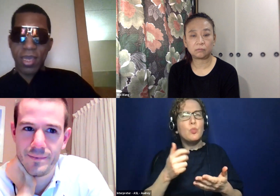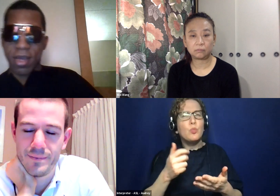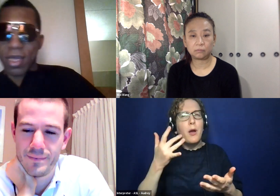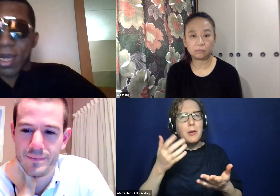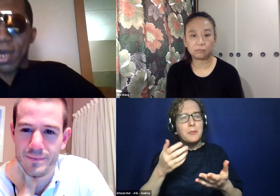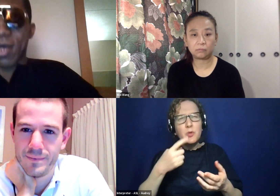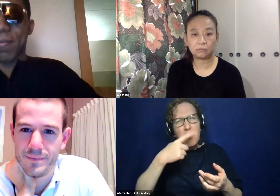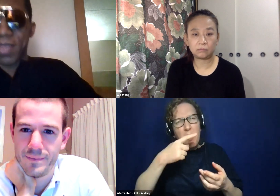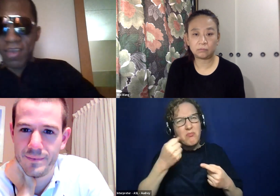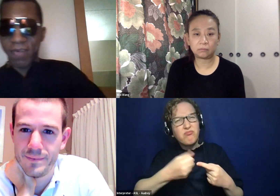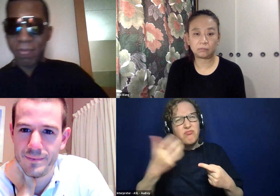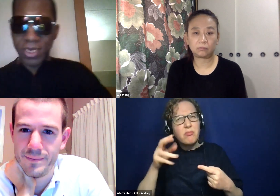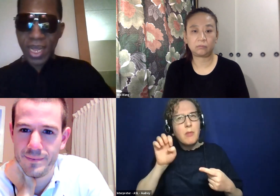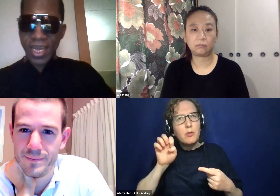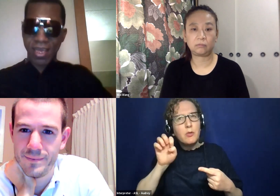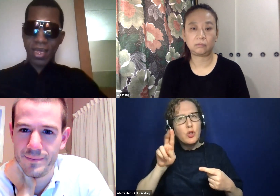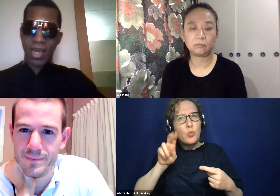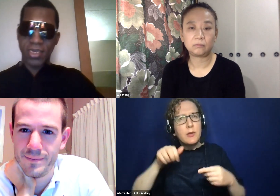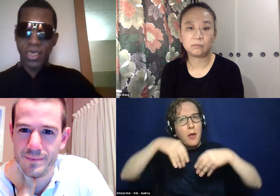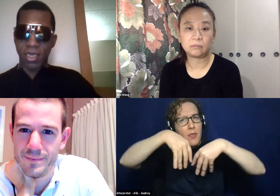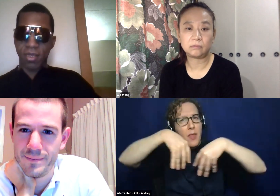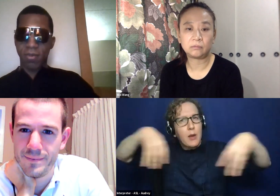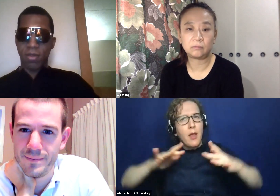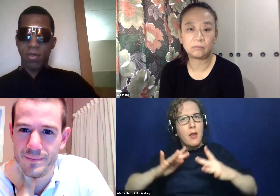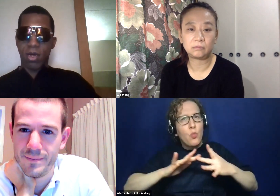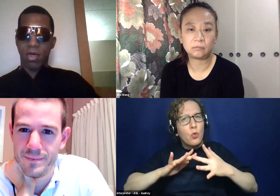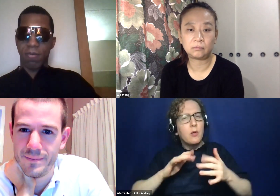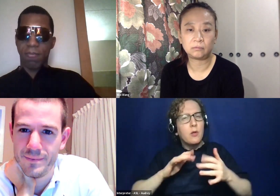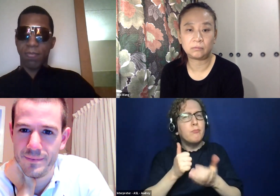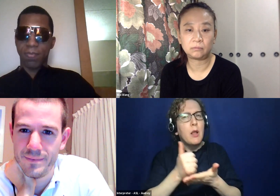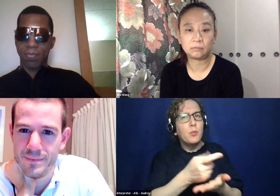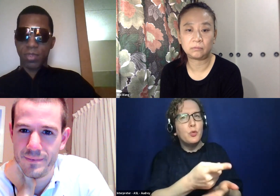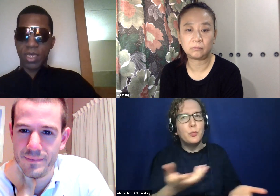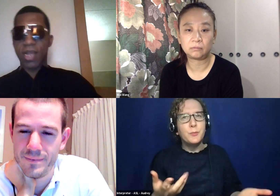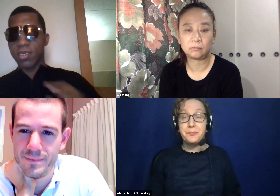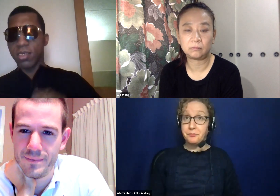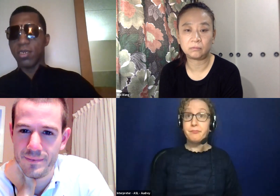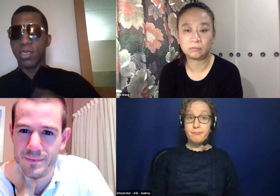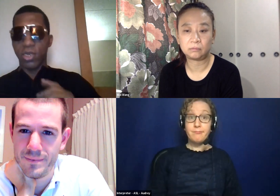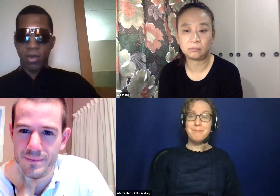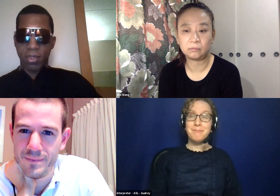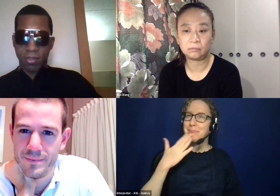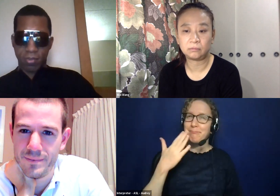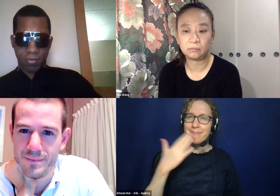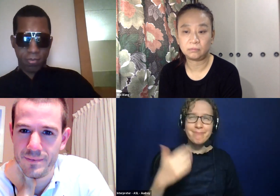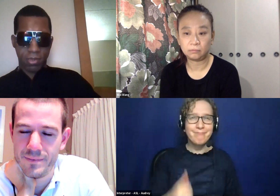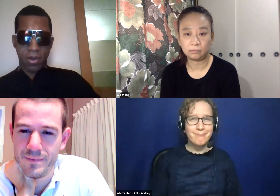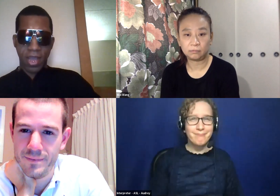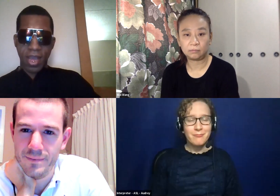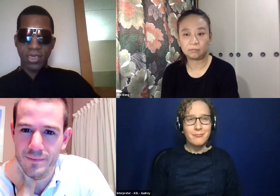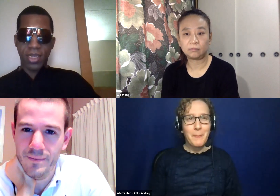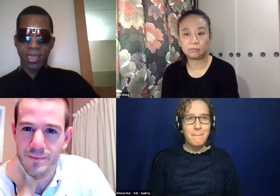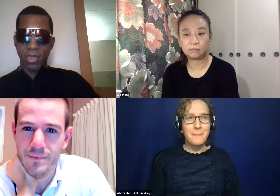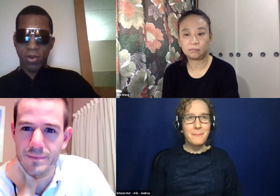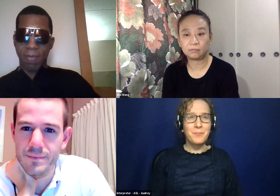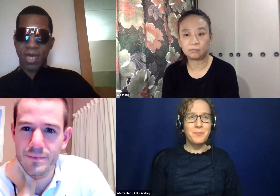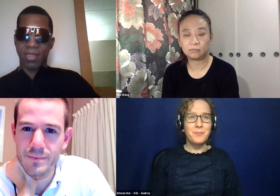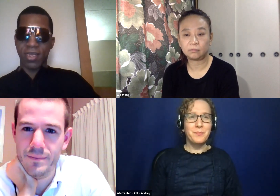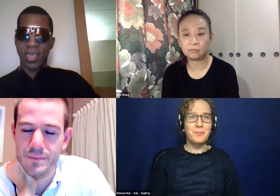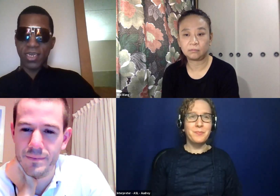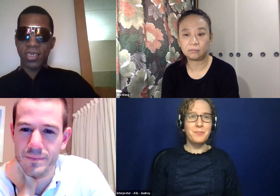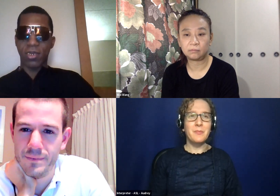Okay, yeah. Thank you very much. I actually got to know I actually got to know about the Education